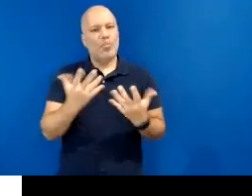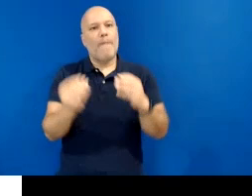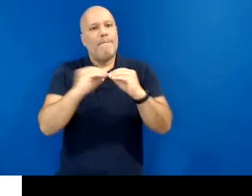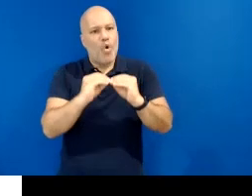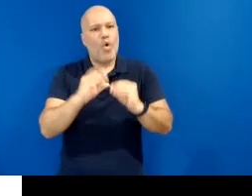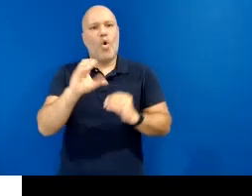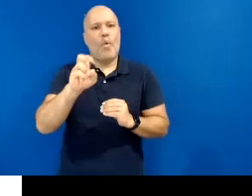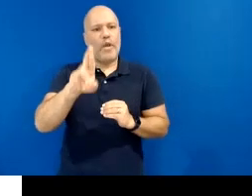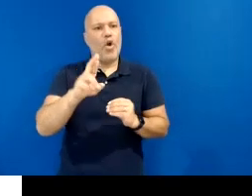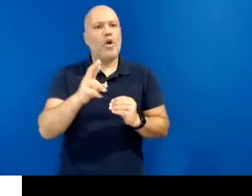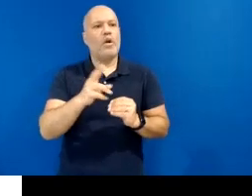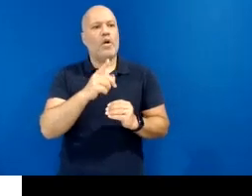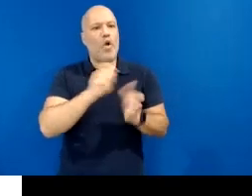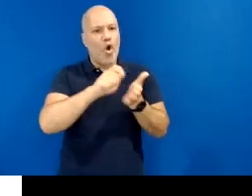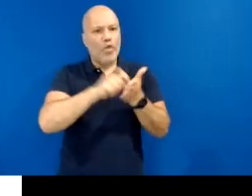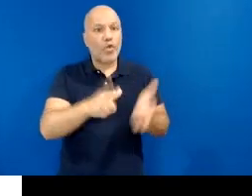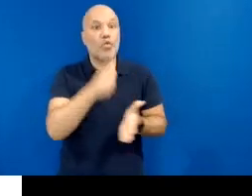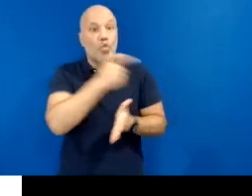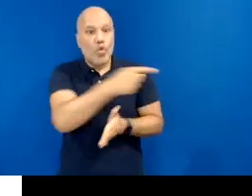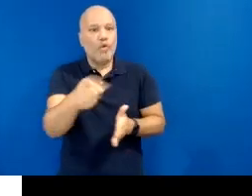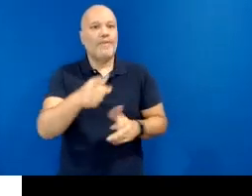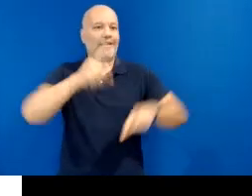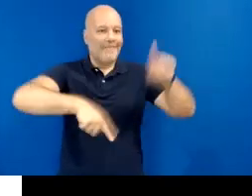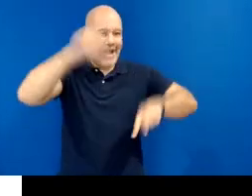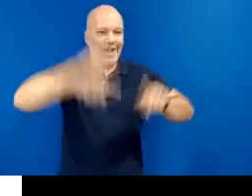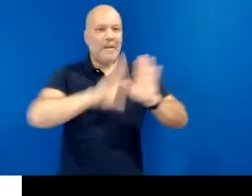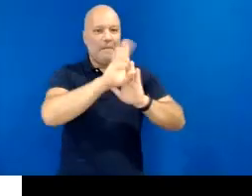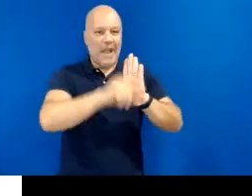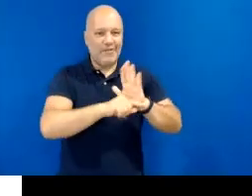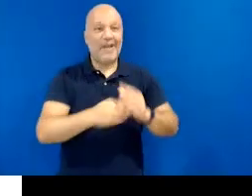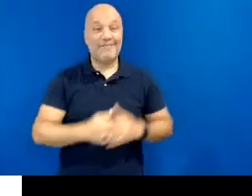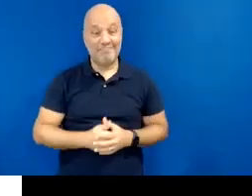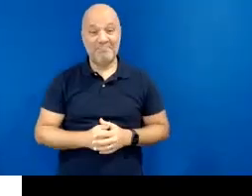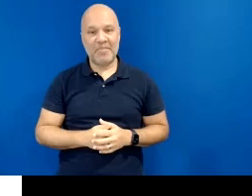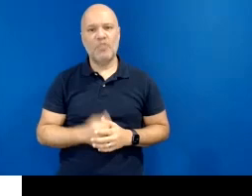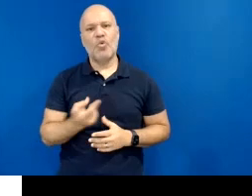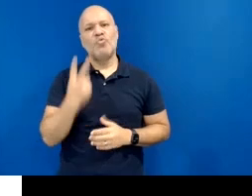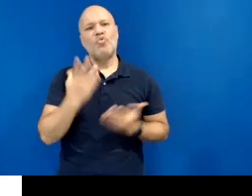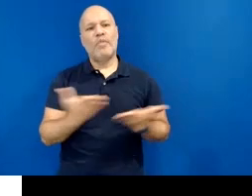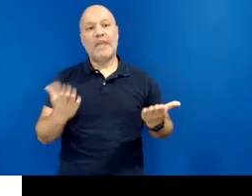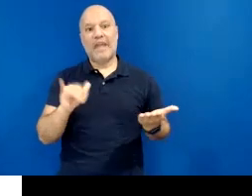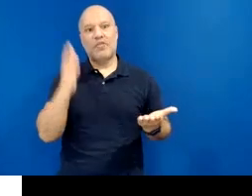So those were two background factors in why the state